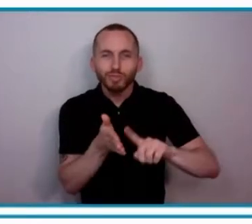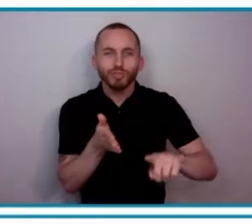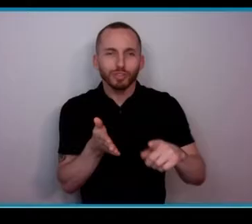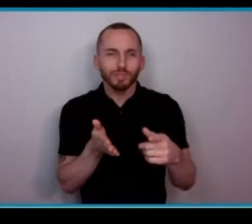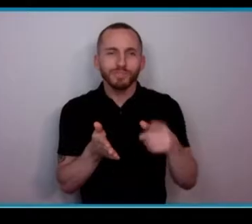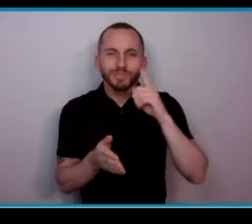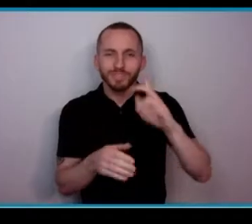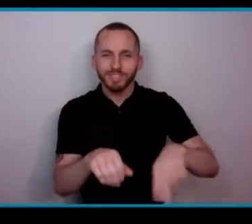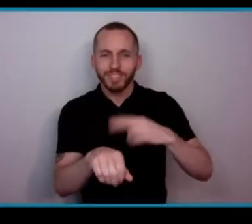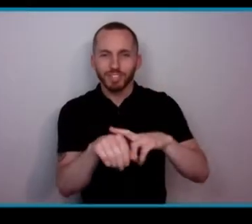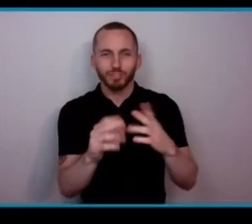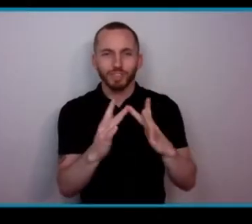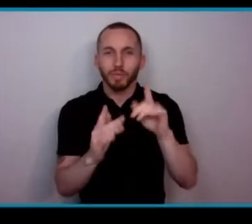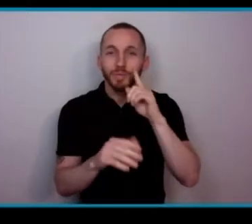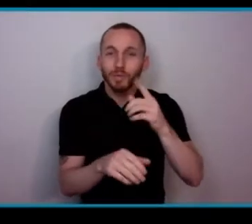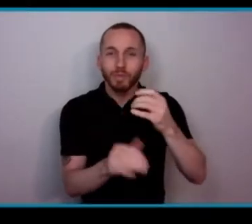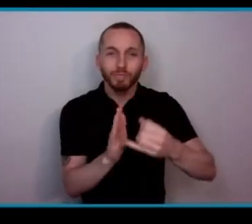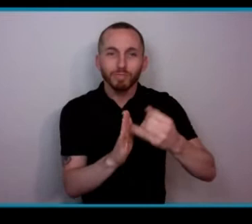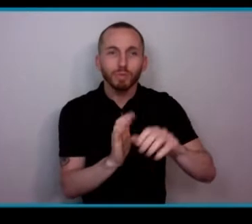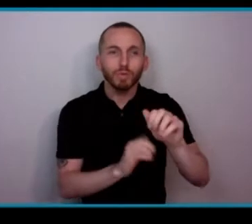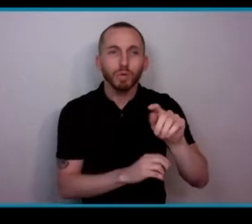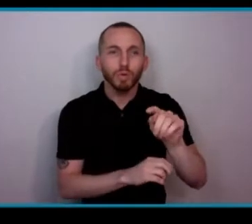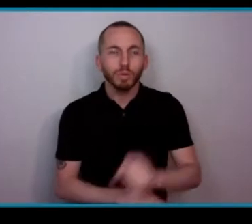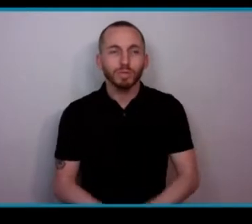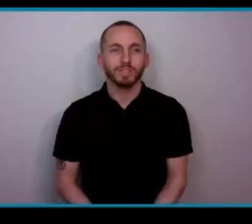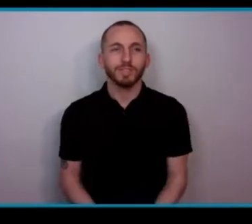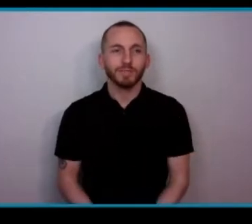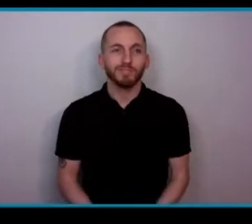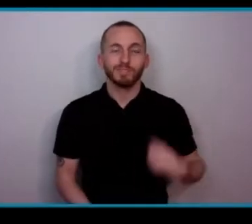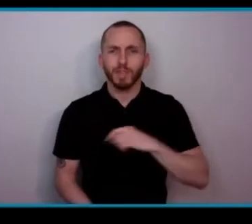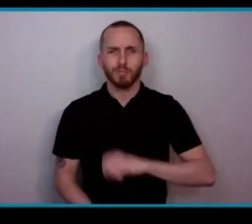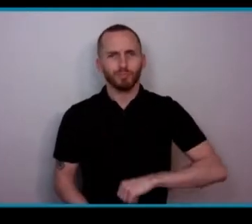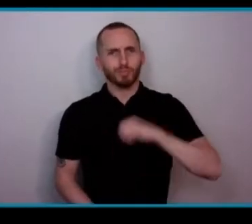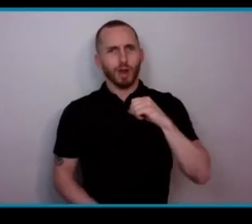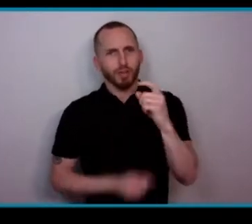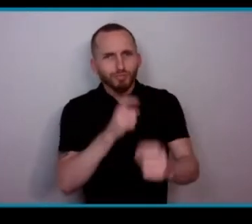One of the NEA’s proudest contributions to the health and well-being of individuals